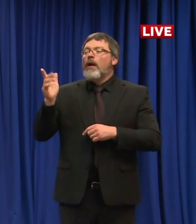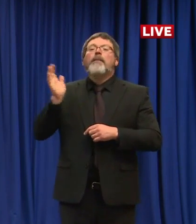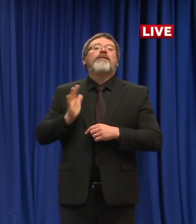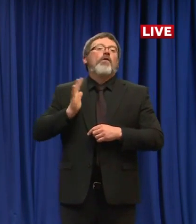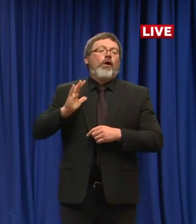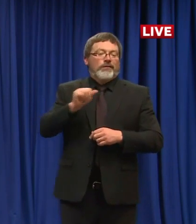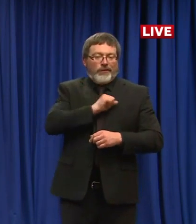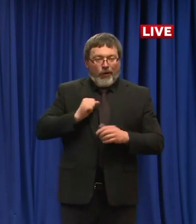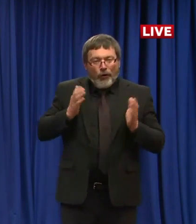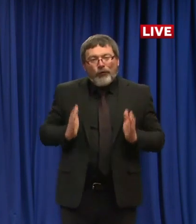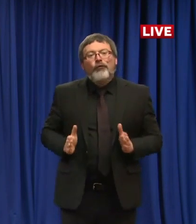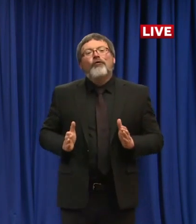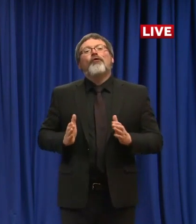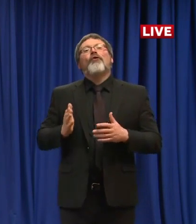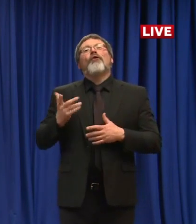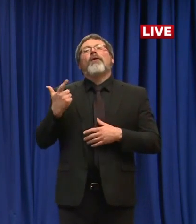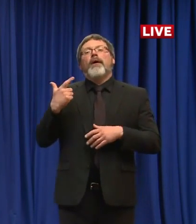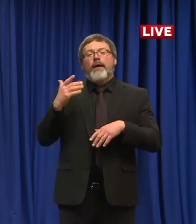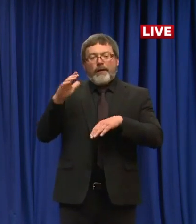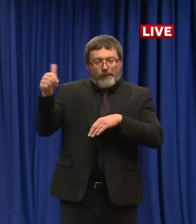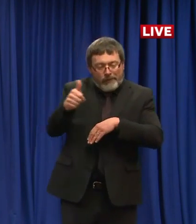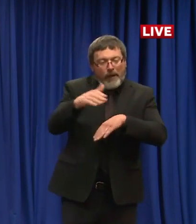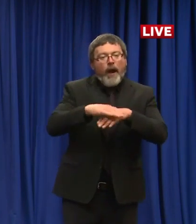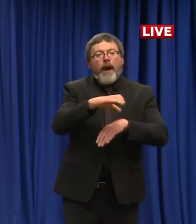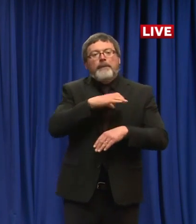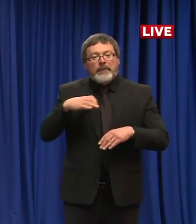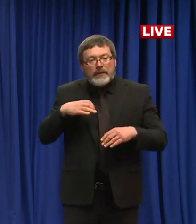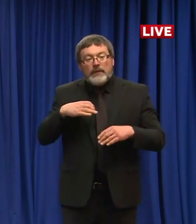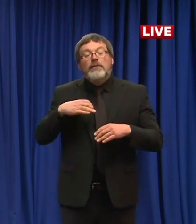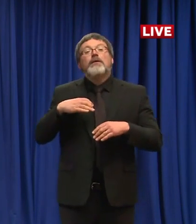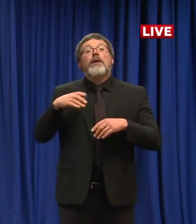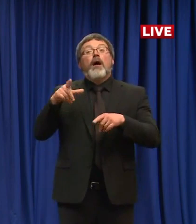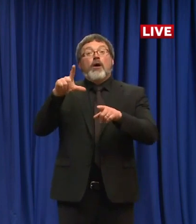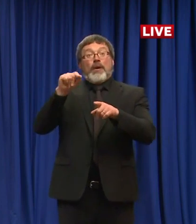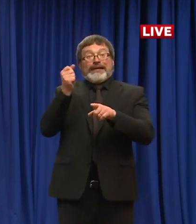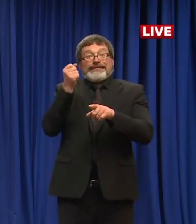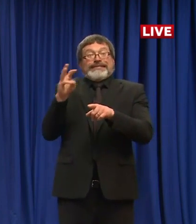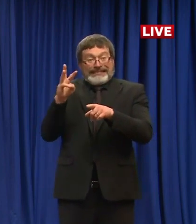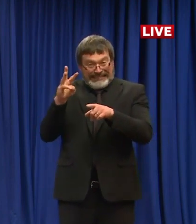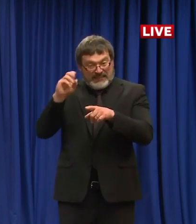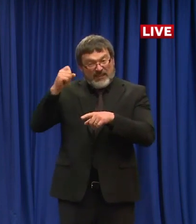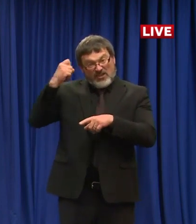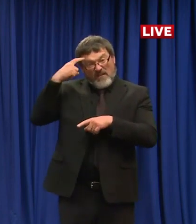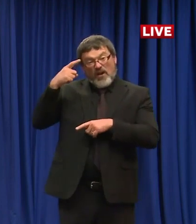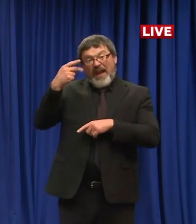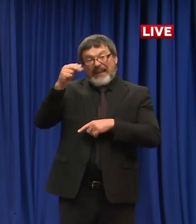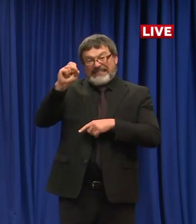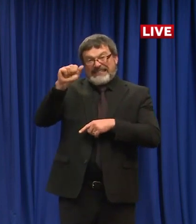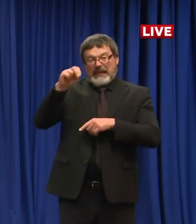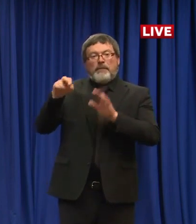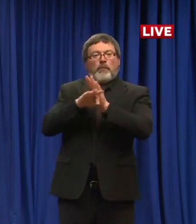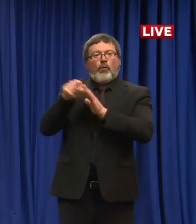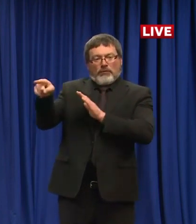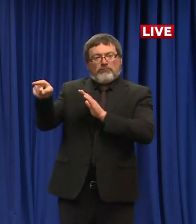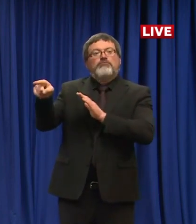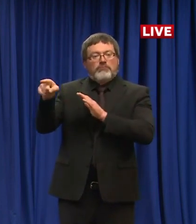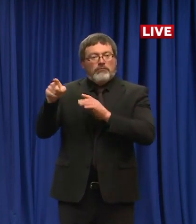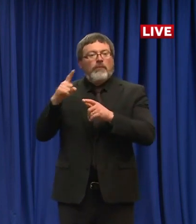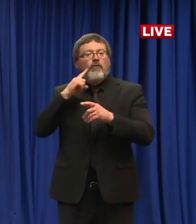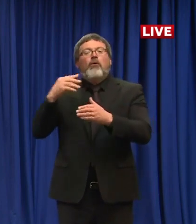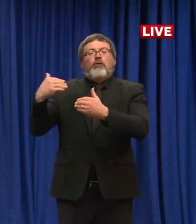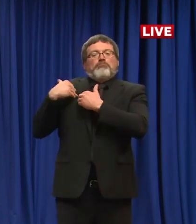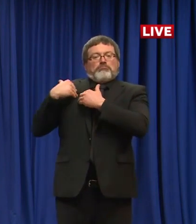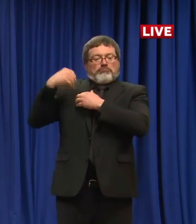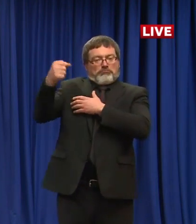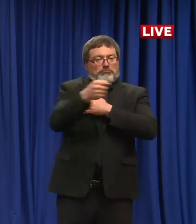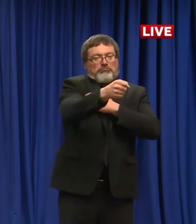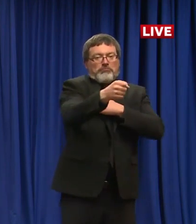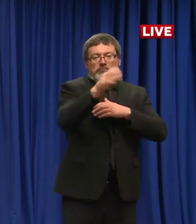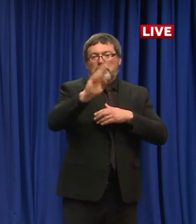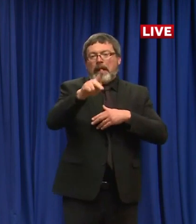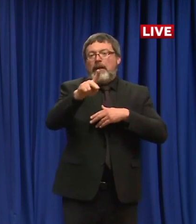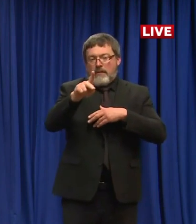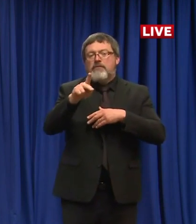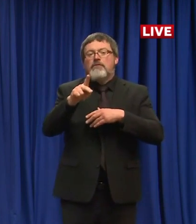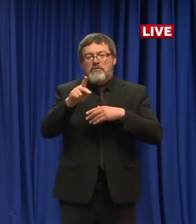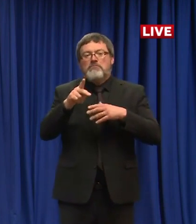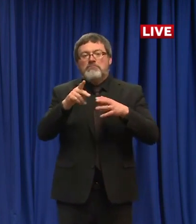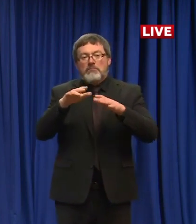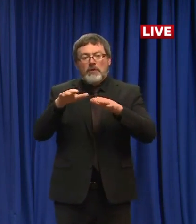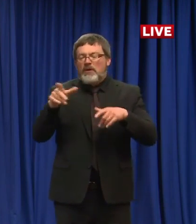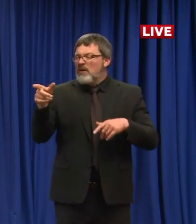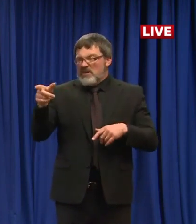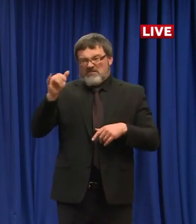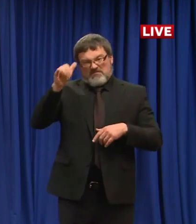STATE ORIGINALLY AS A MEMBER OF THE NEW HAMPSHIRE SENATE WHERE HE SERVED ON THE FISCAL COMMITTEE AND IN LATE 2016 AS GOVERNOR HAS HIS APPOINTMENT AS THE COMMISSIONER OF OUR BANKING